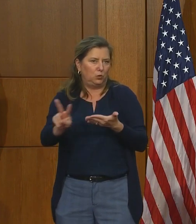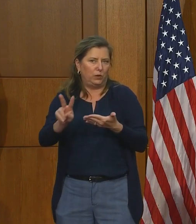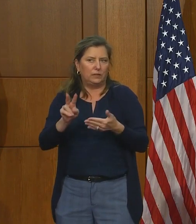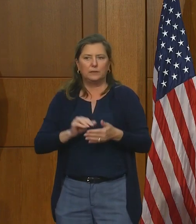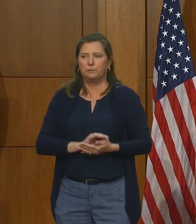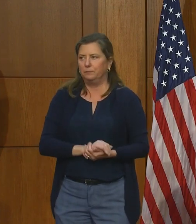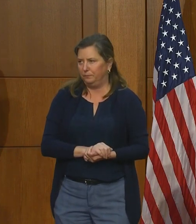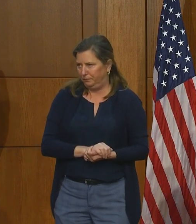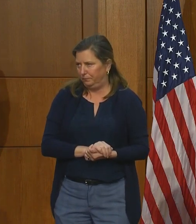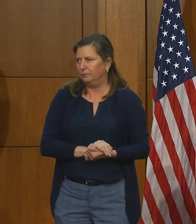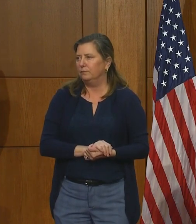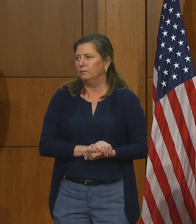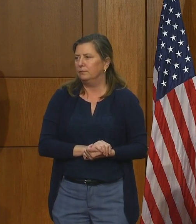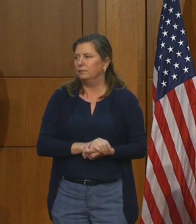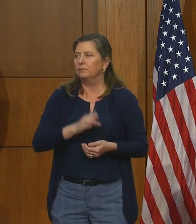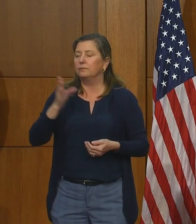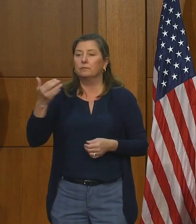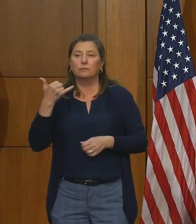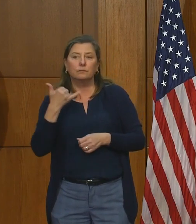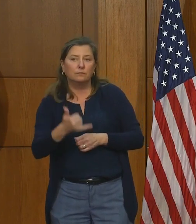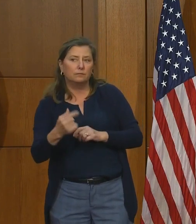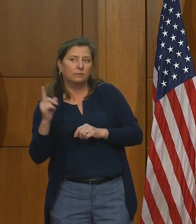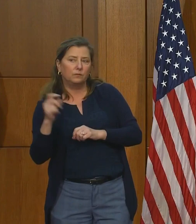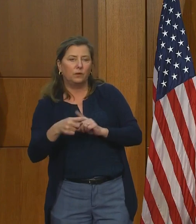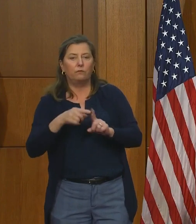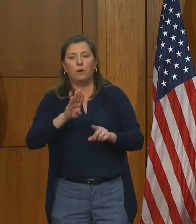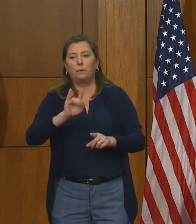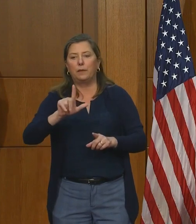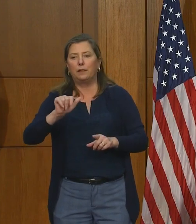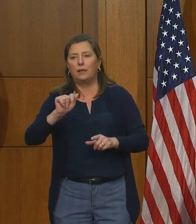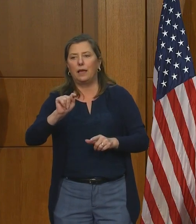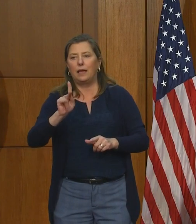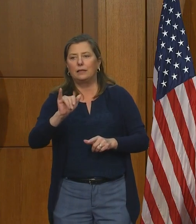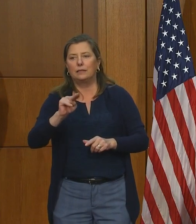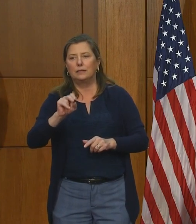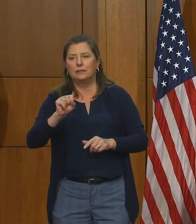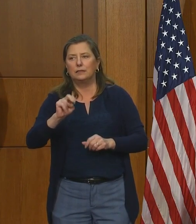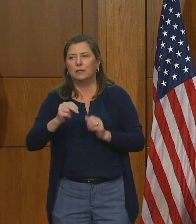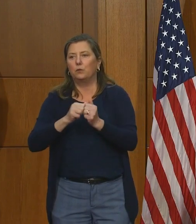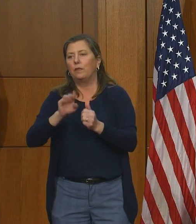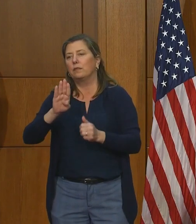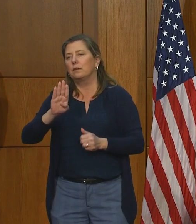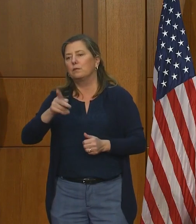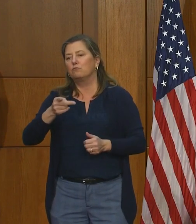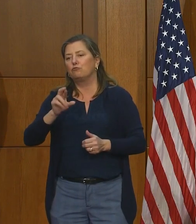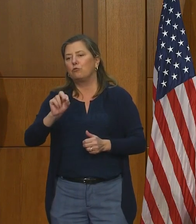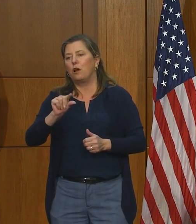TO MAKE OR STONE. AND ALL A